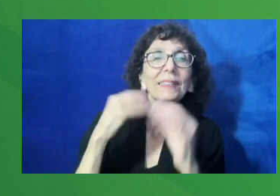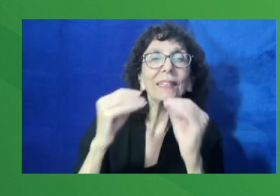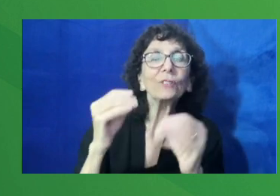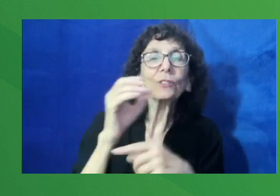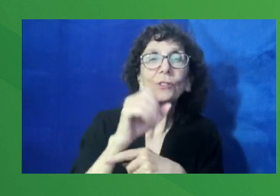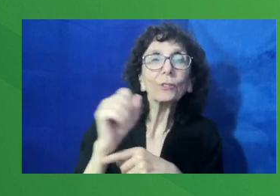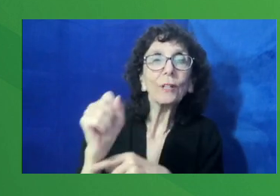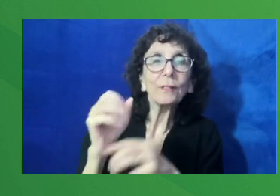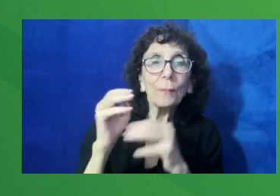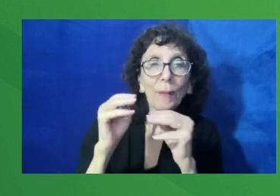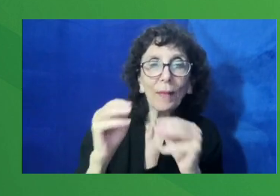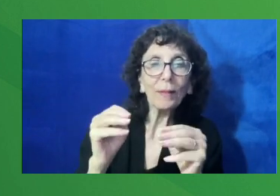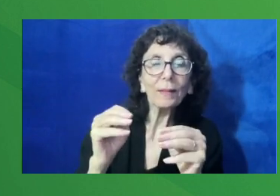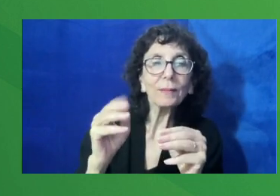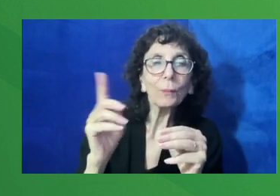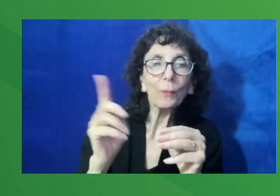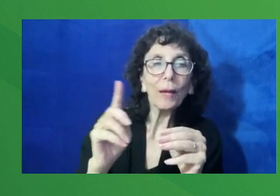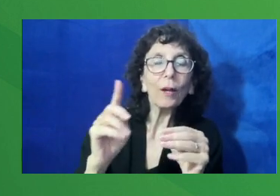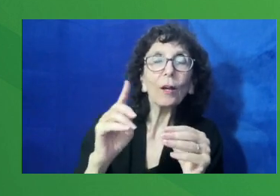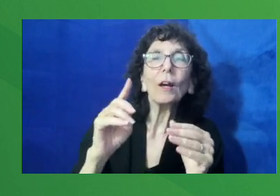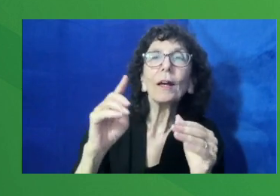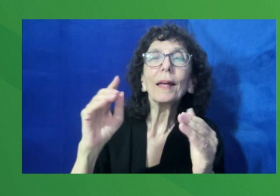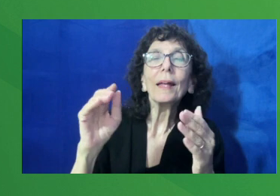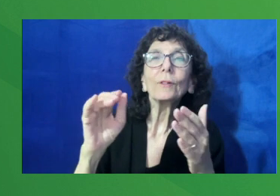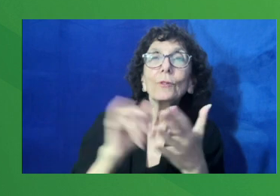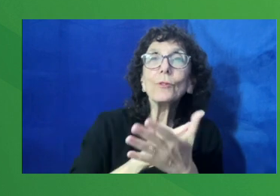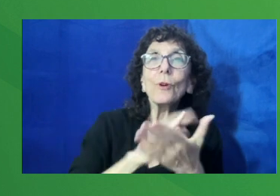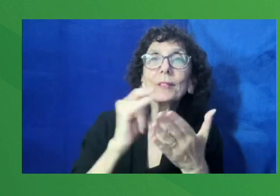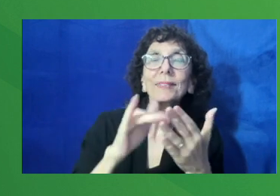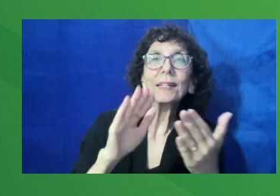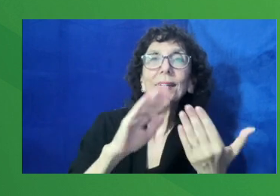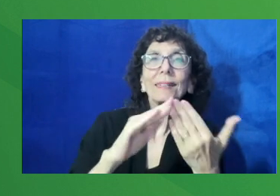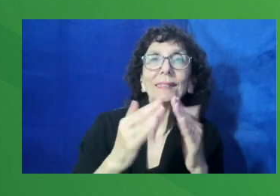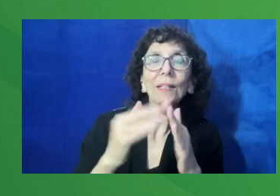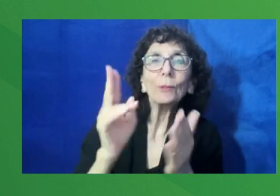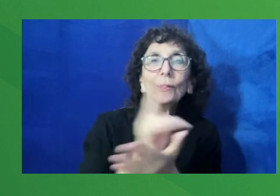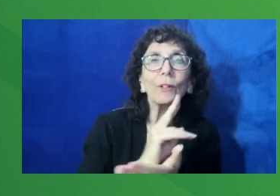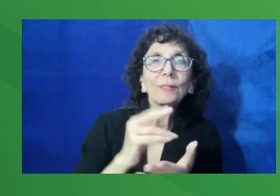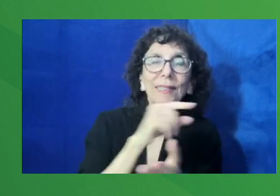courses at the City University of New York, Queens College. His research focuses on sustainable